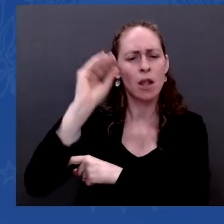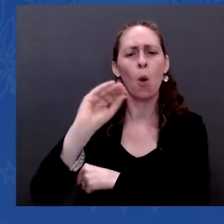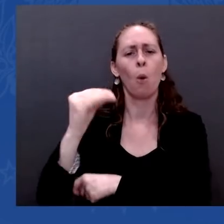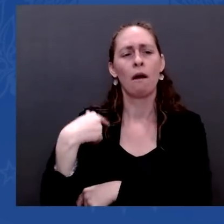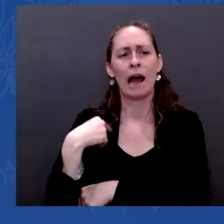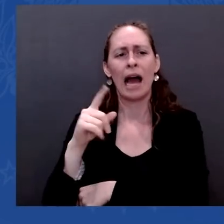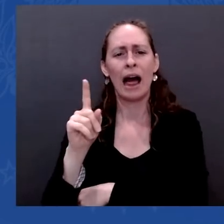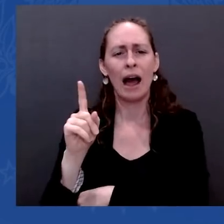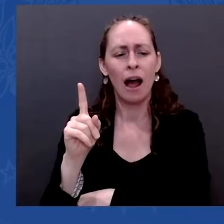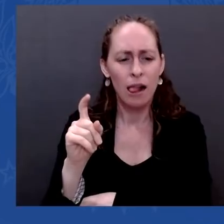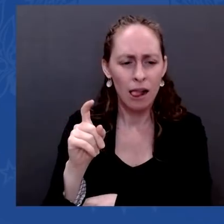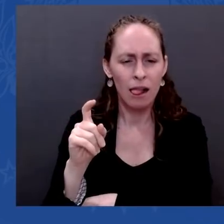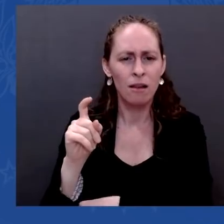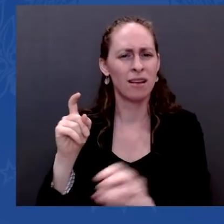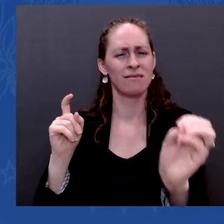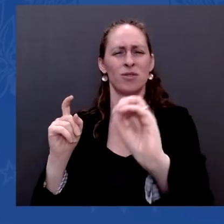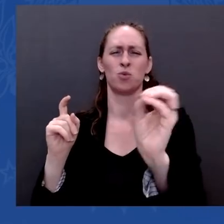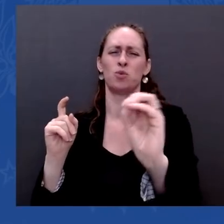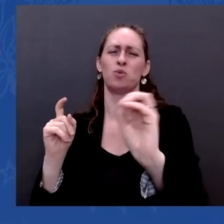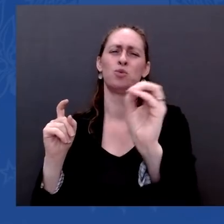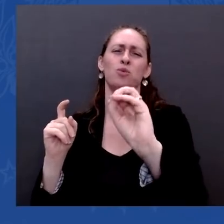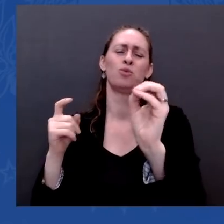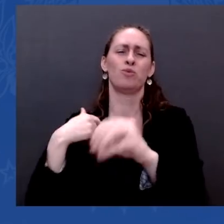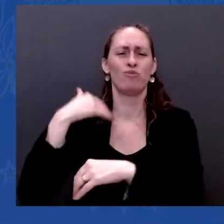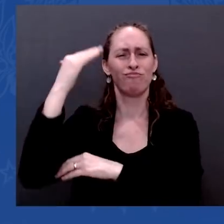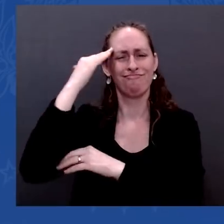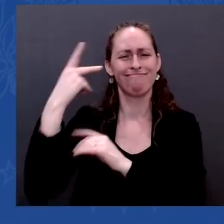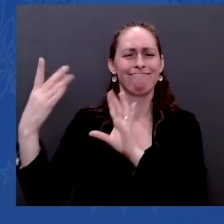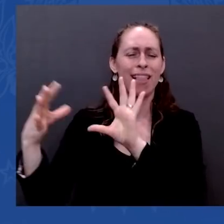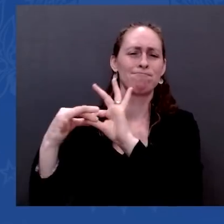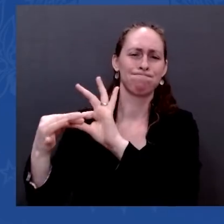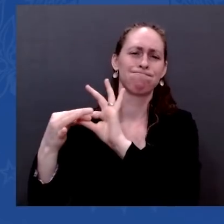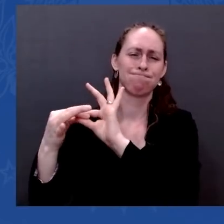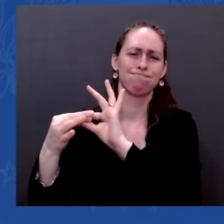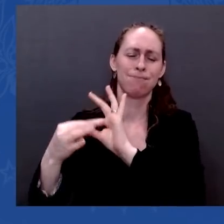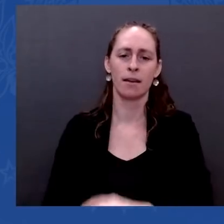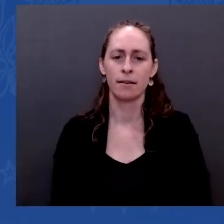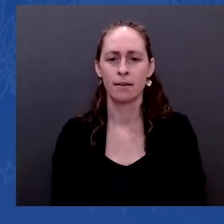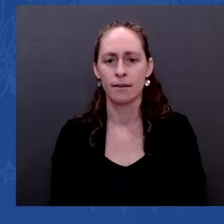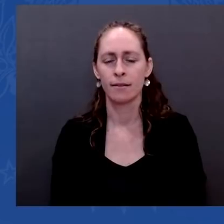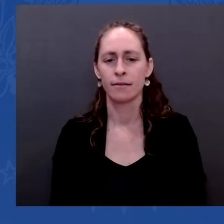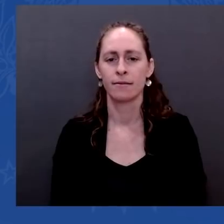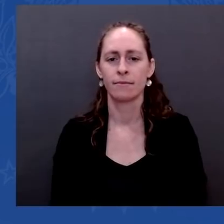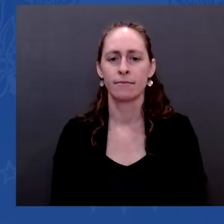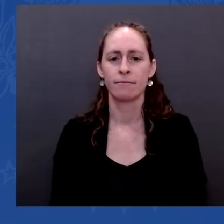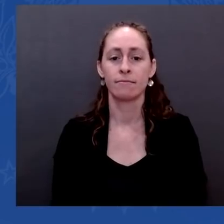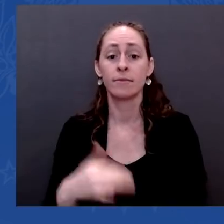With regard to helping Ukraine, one of the largest contributors financially to Ukraine has been Germany.